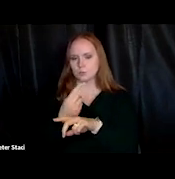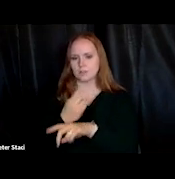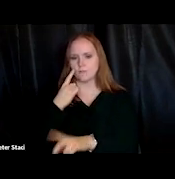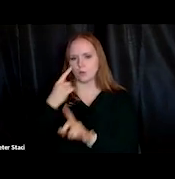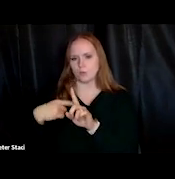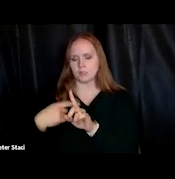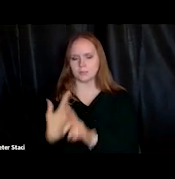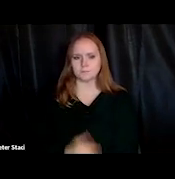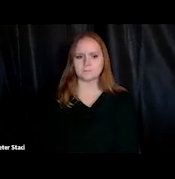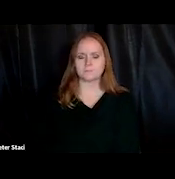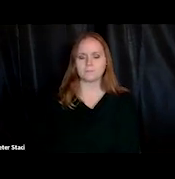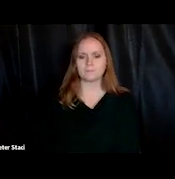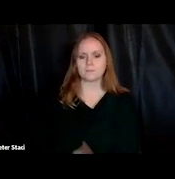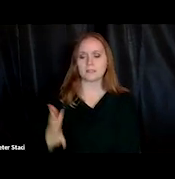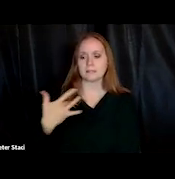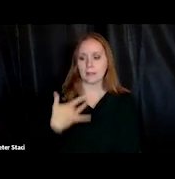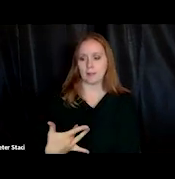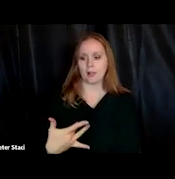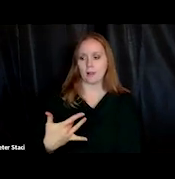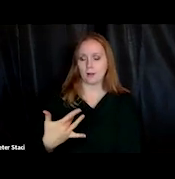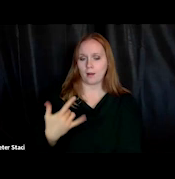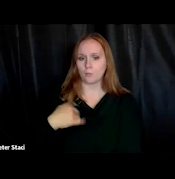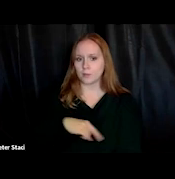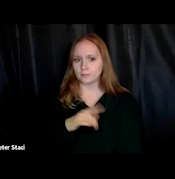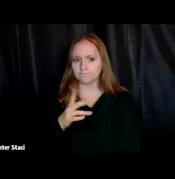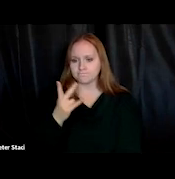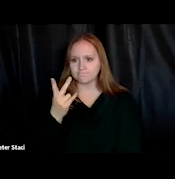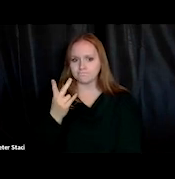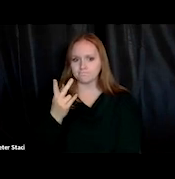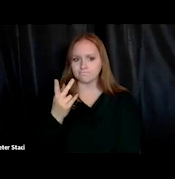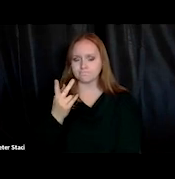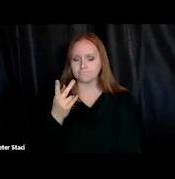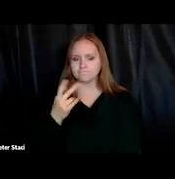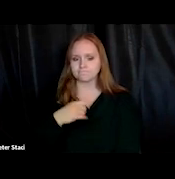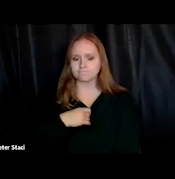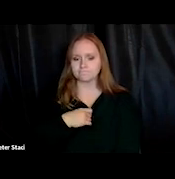So typically, what we find is that when a project is struggling with performance,